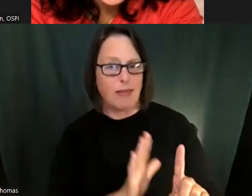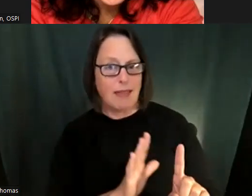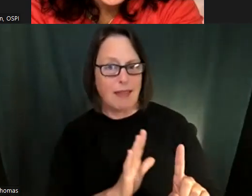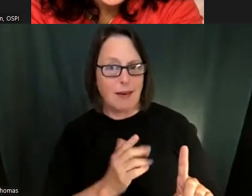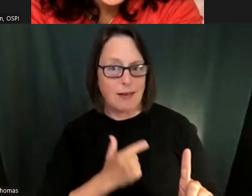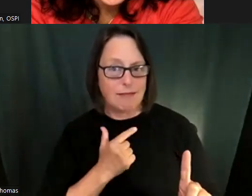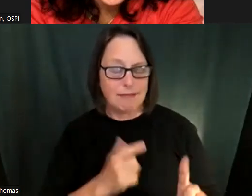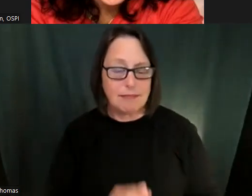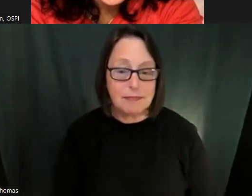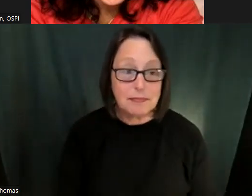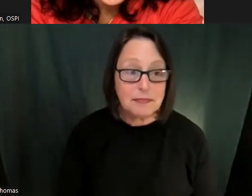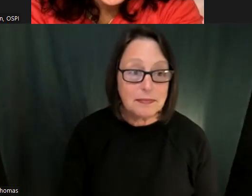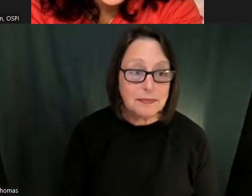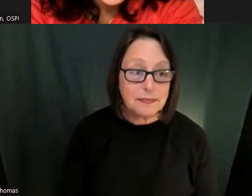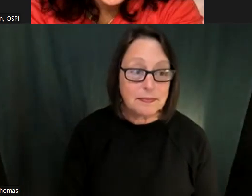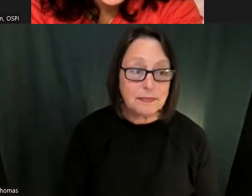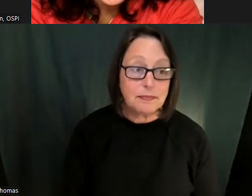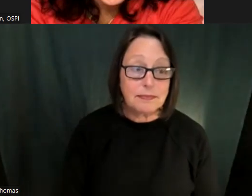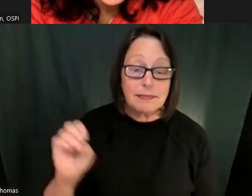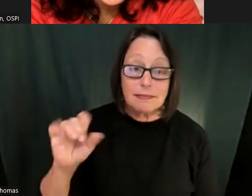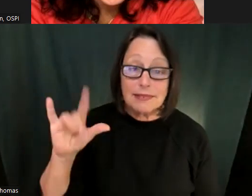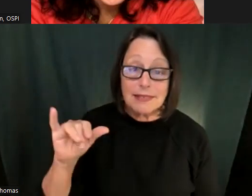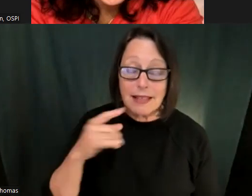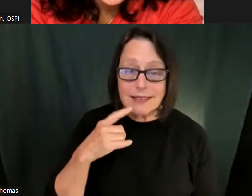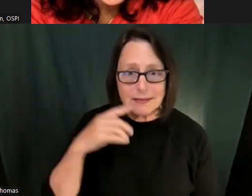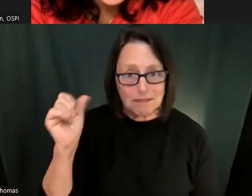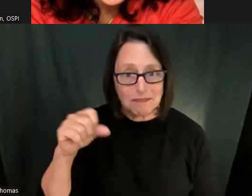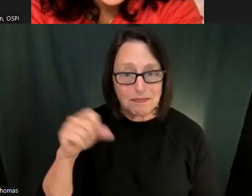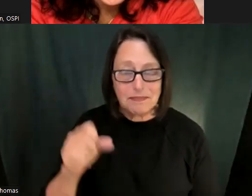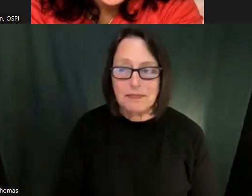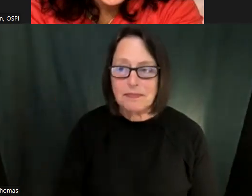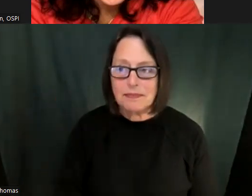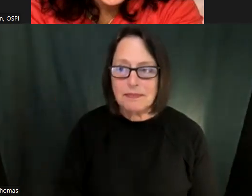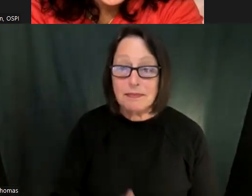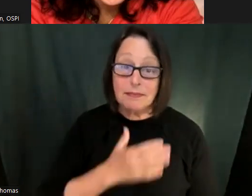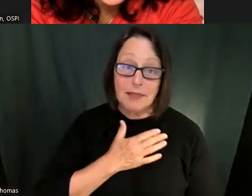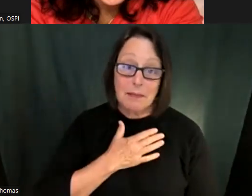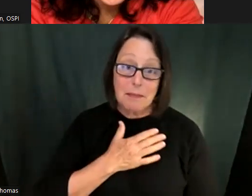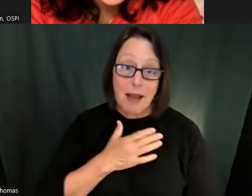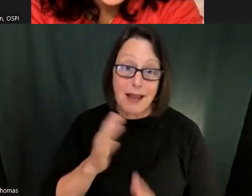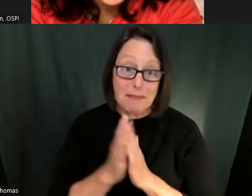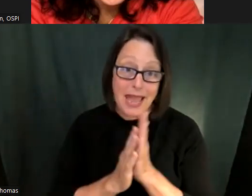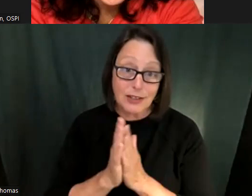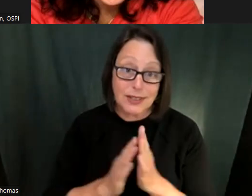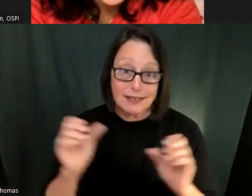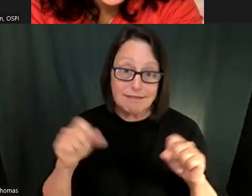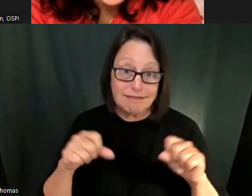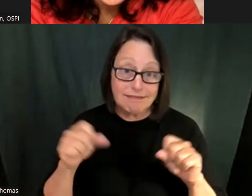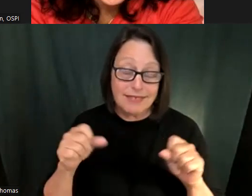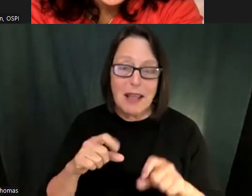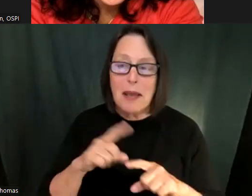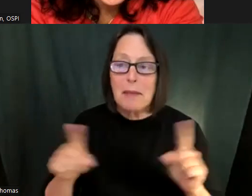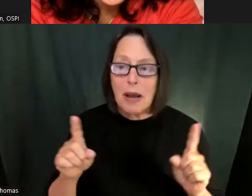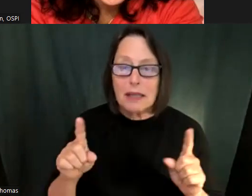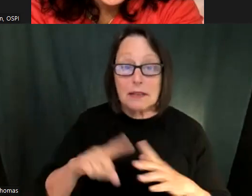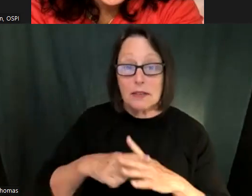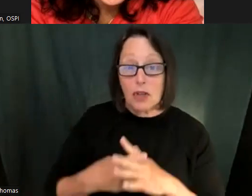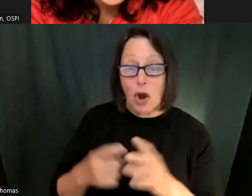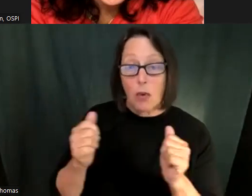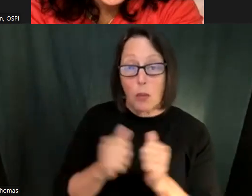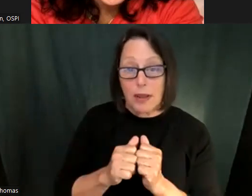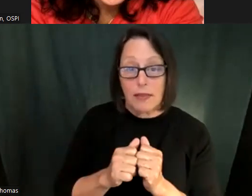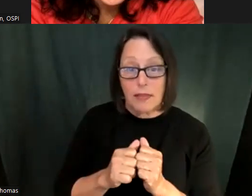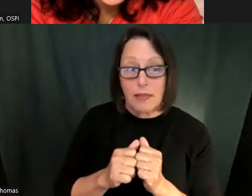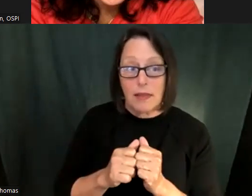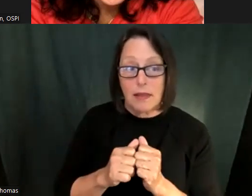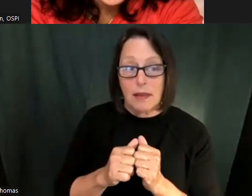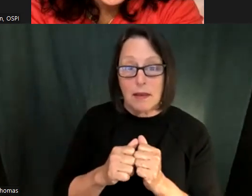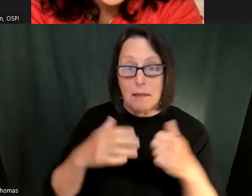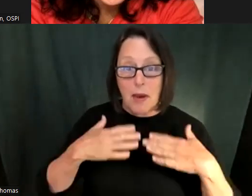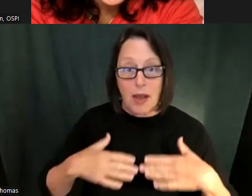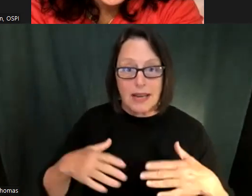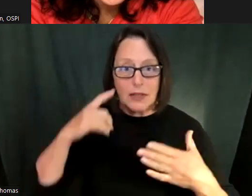Perhaps this is another great grounding technique. And setting the tone for what the classroom is gonna look like for them.